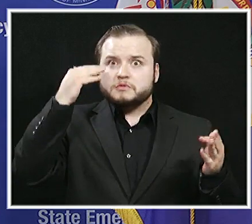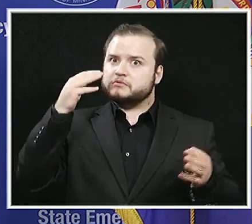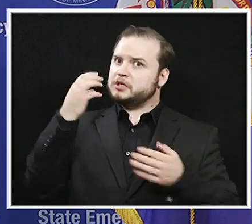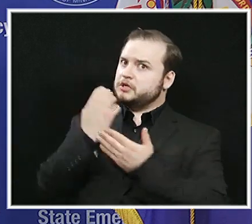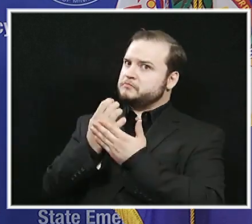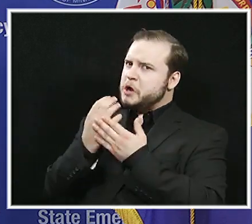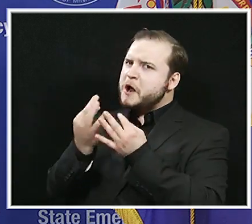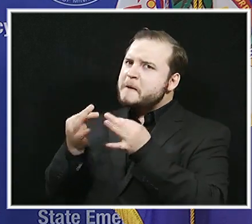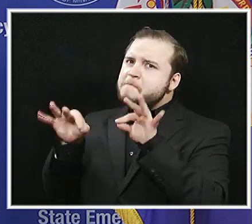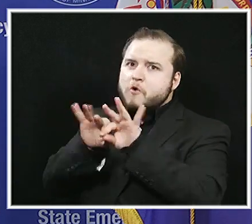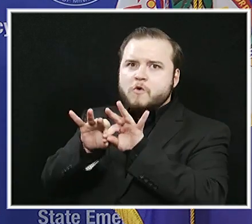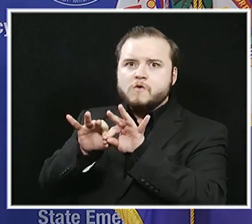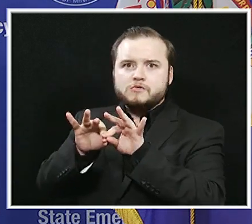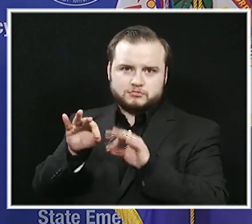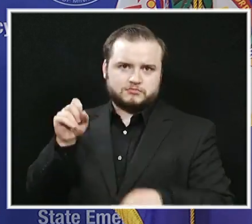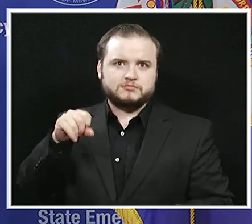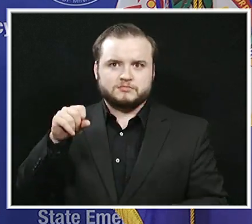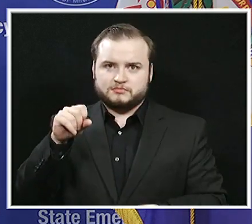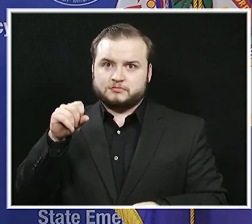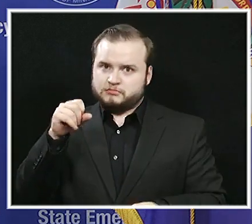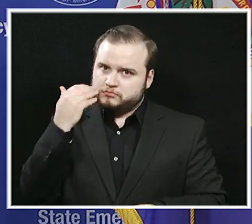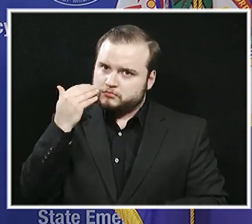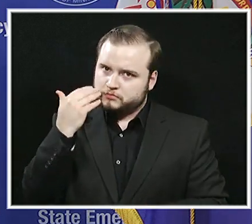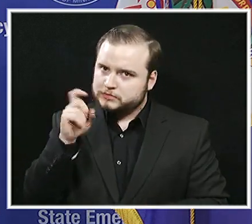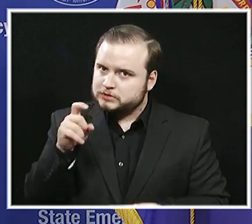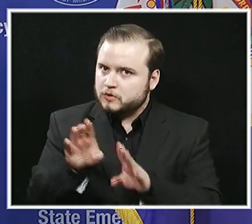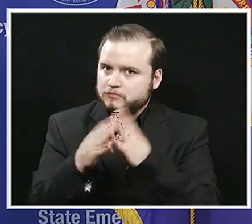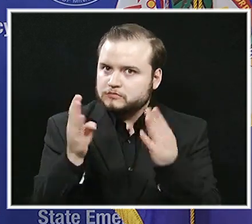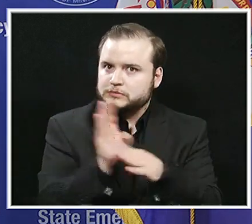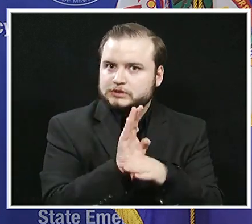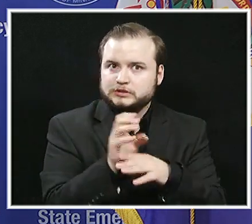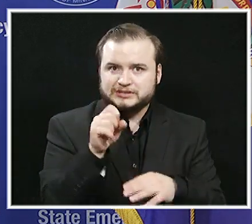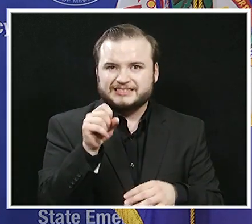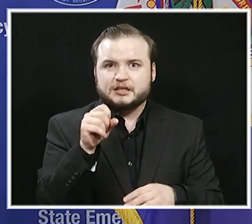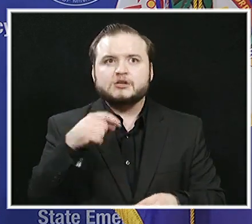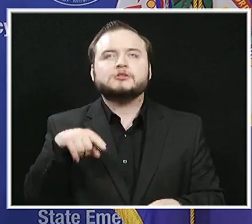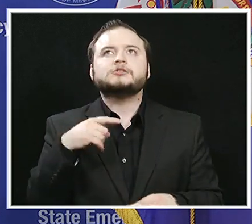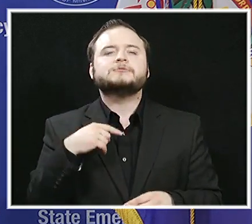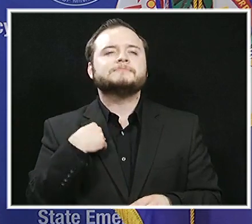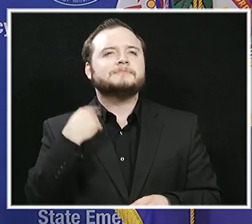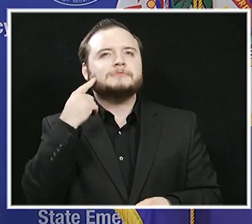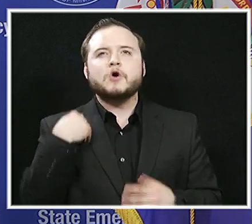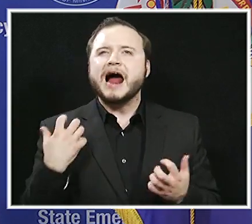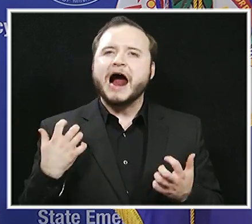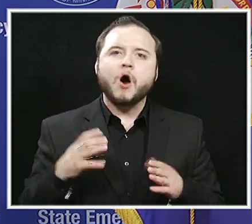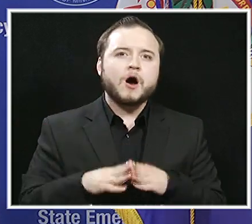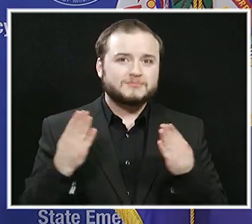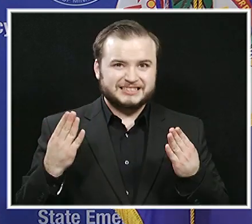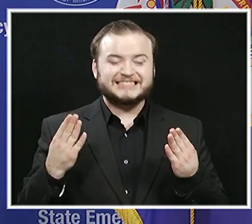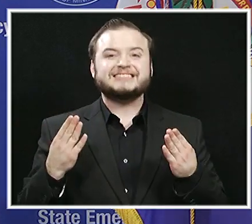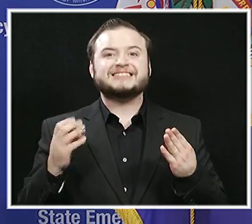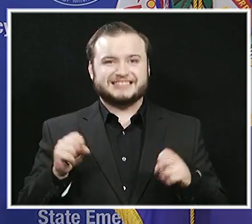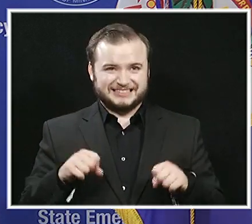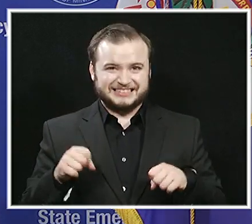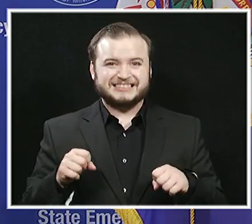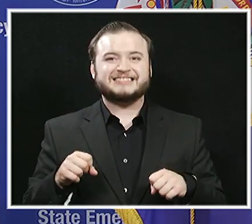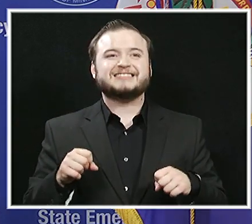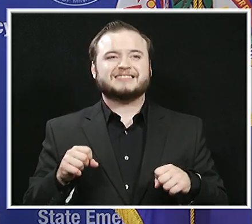Those people who want businesses to open up because they know it's catastrophic to our economy and it's causing a lot of problems and they know we have to do